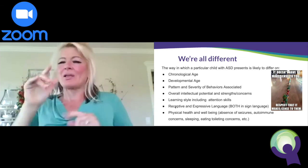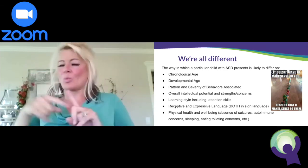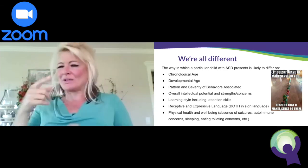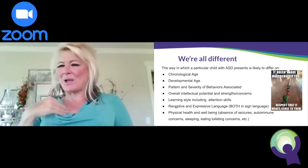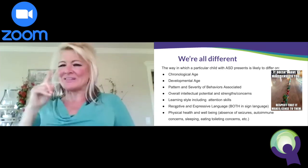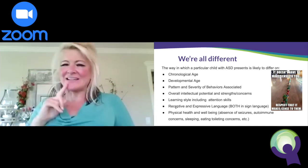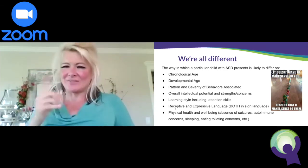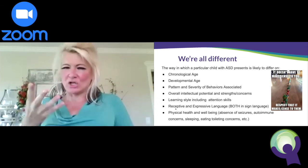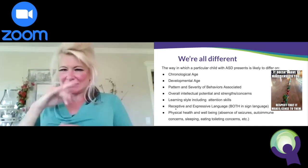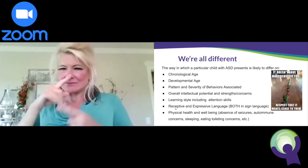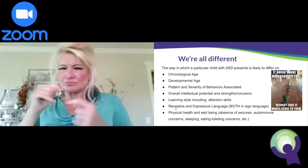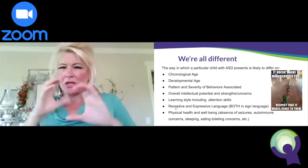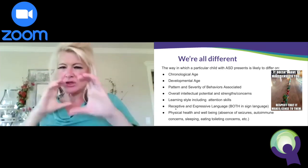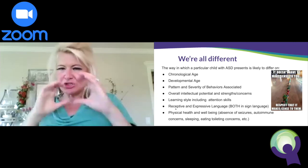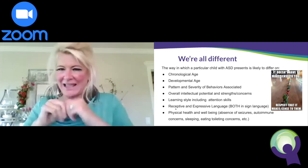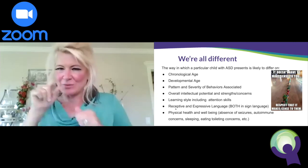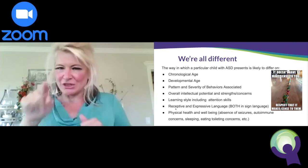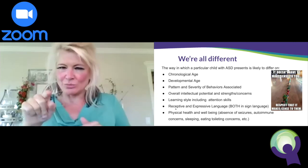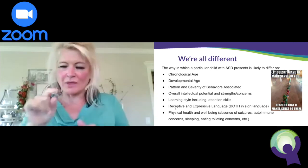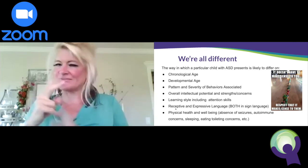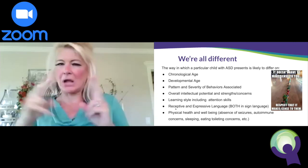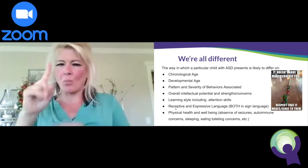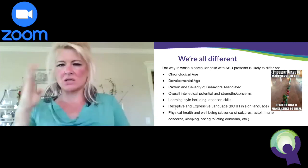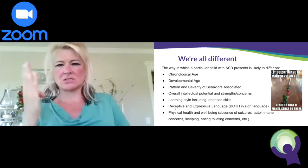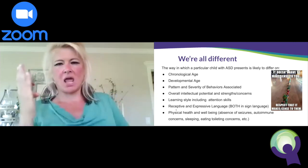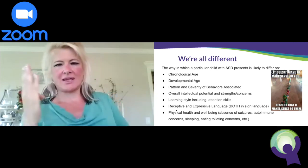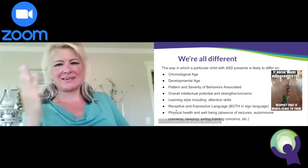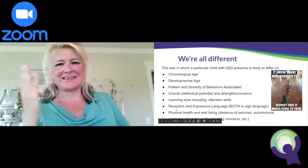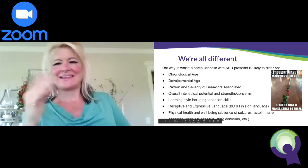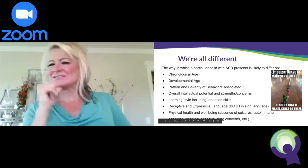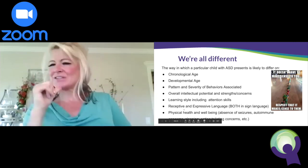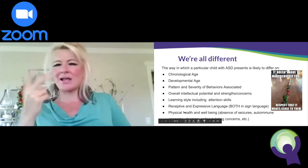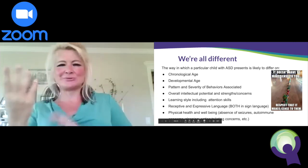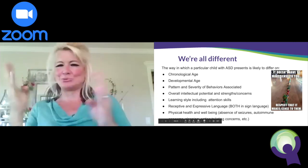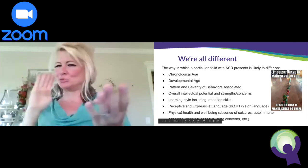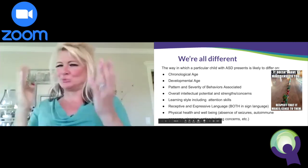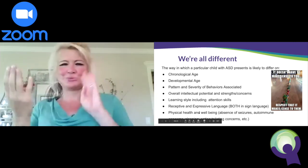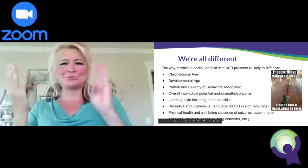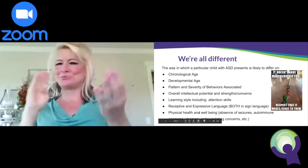hearing a deaf child of course. Those are things that are work well with autism layered on top of it that. Of course